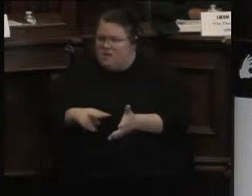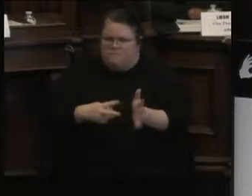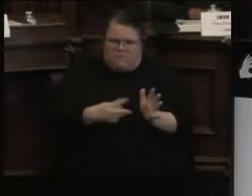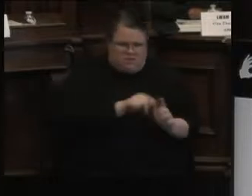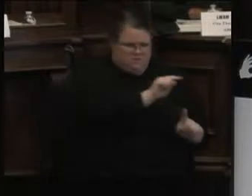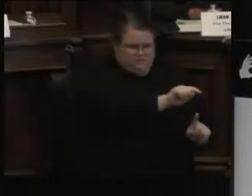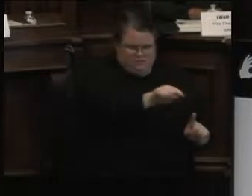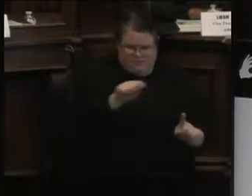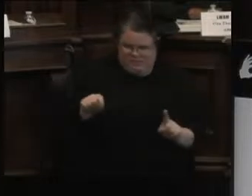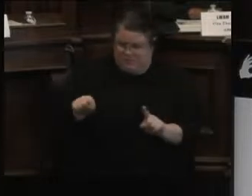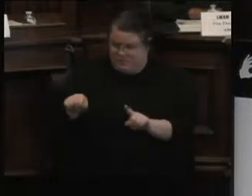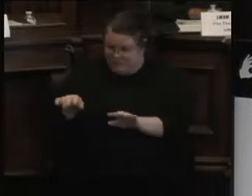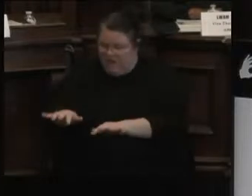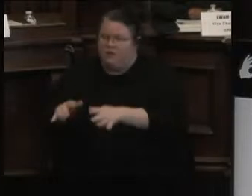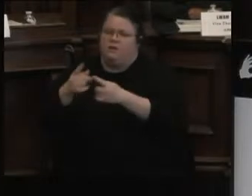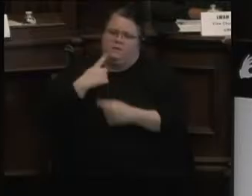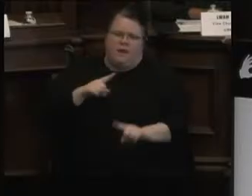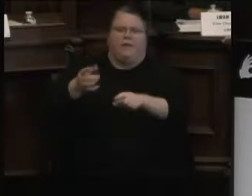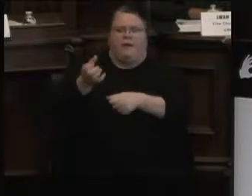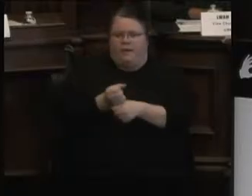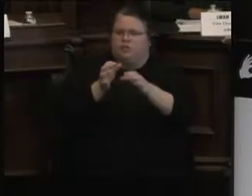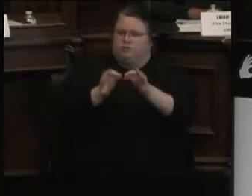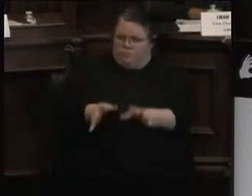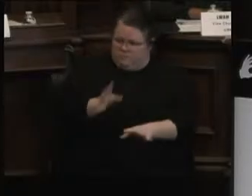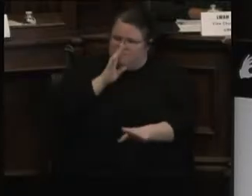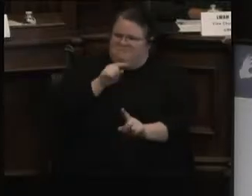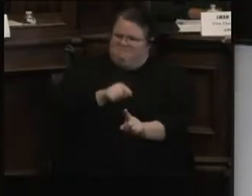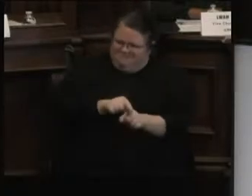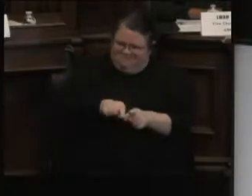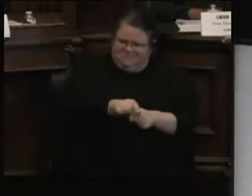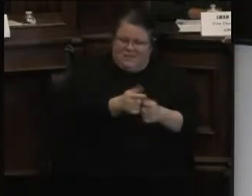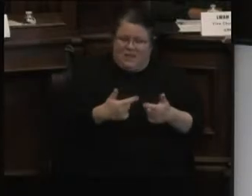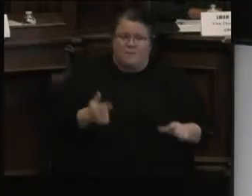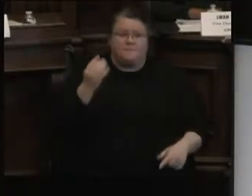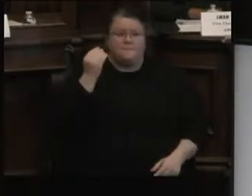phone and mom didn't speak Somali broke my mind. So we had